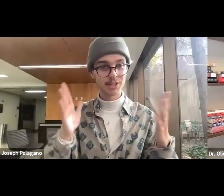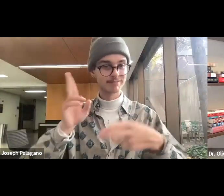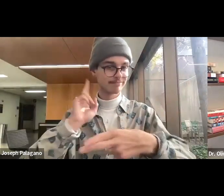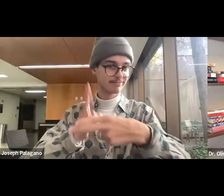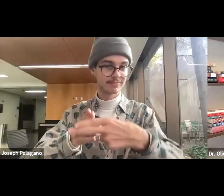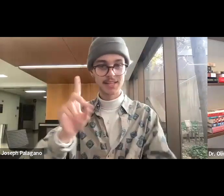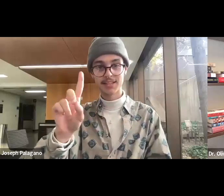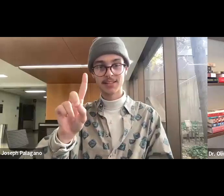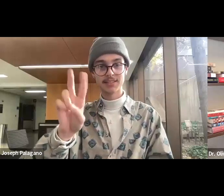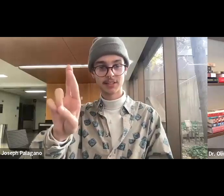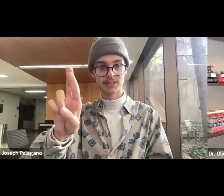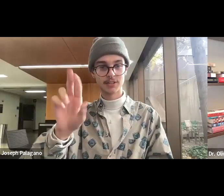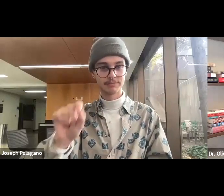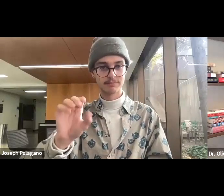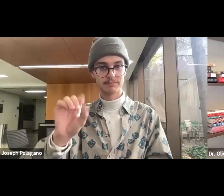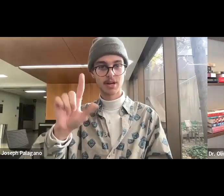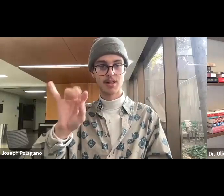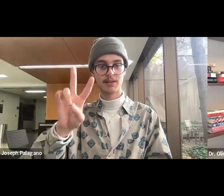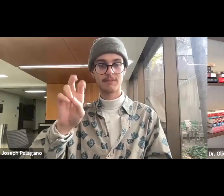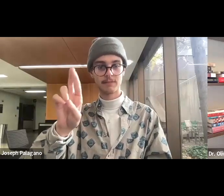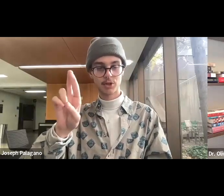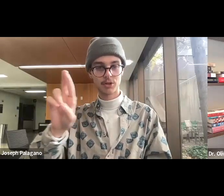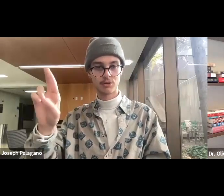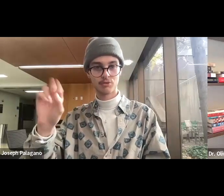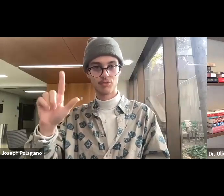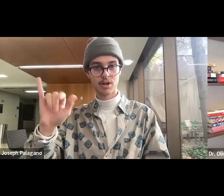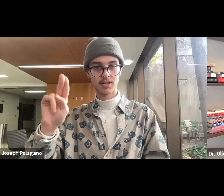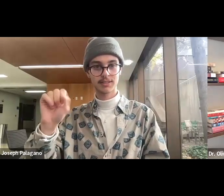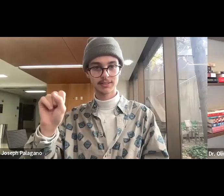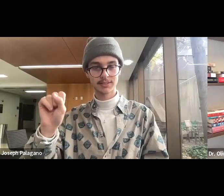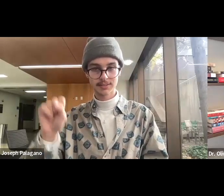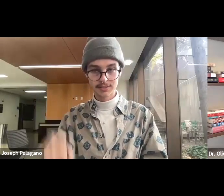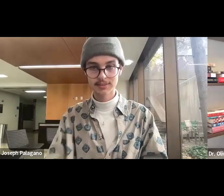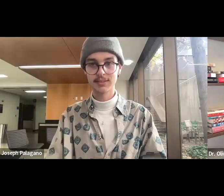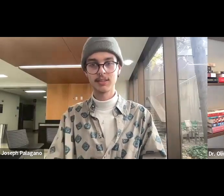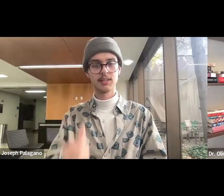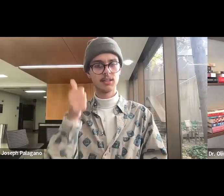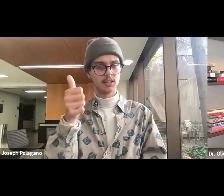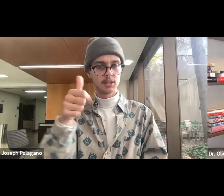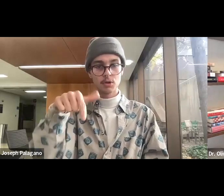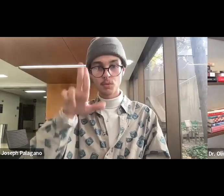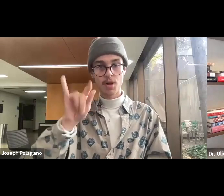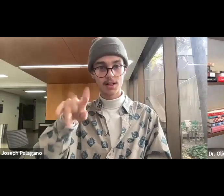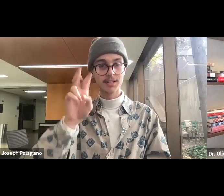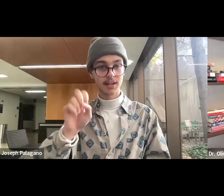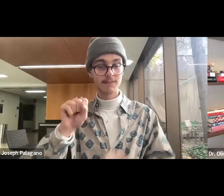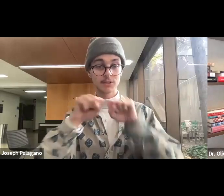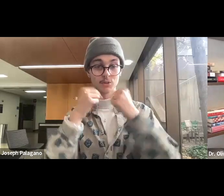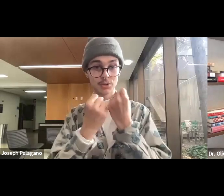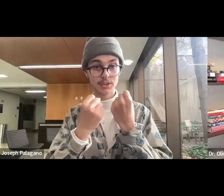lecturer, Dr. Oliver Rollins. He is a qualitative sociologist